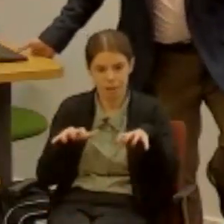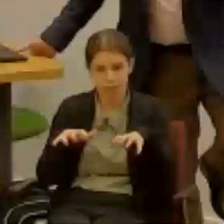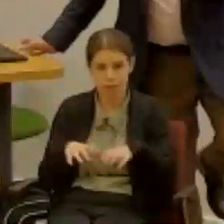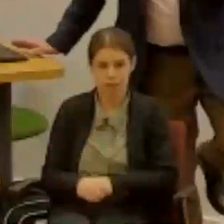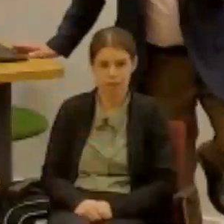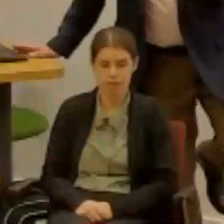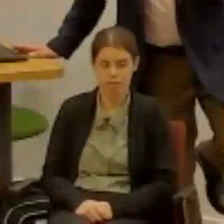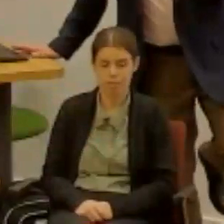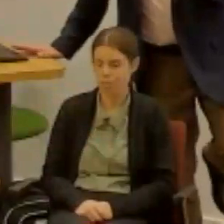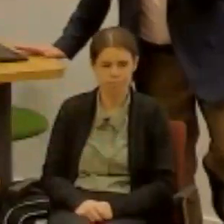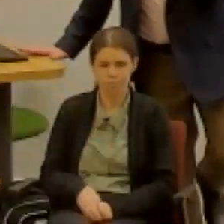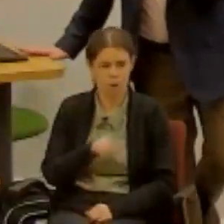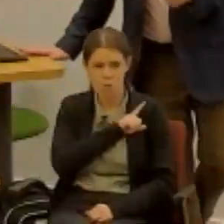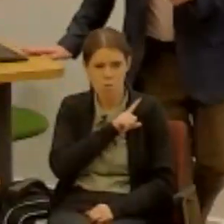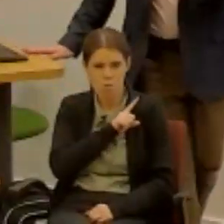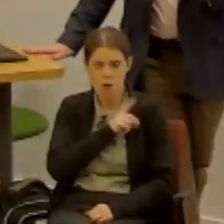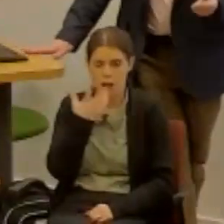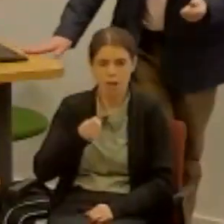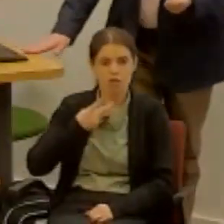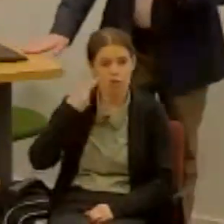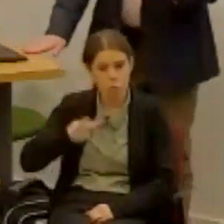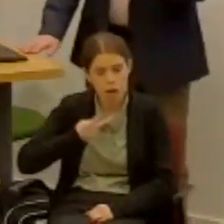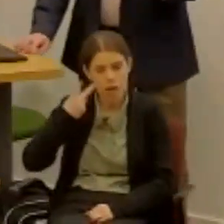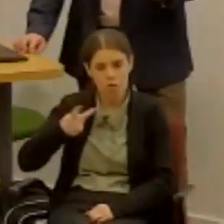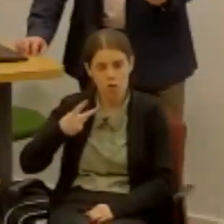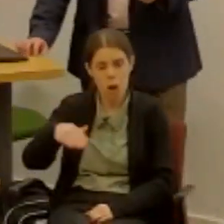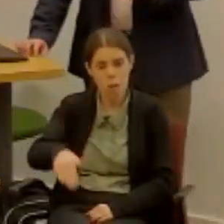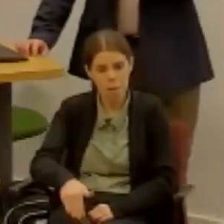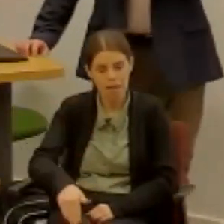Mostly? Why not? Because they get repetitively knee injury repetitively knee impact but throughout the